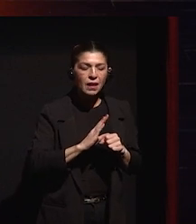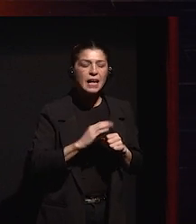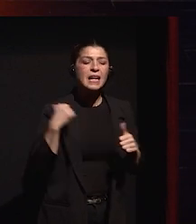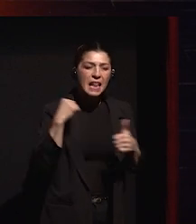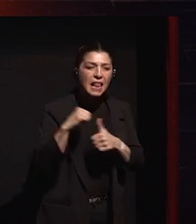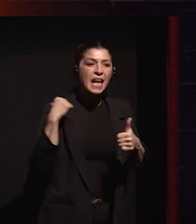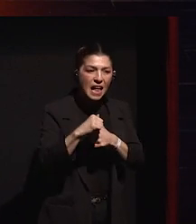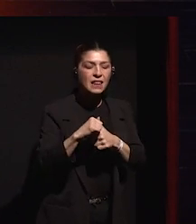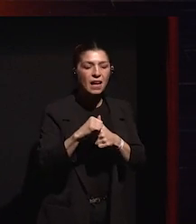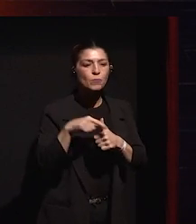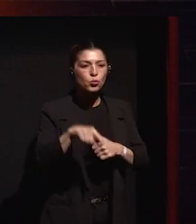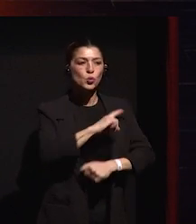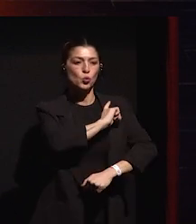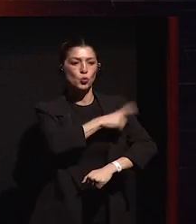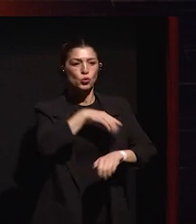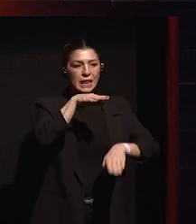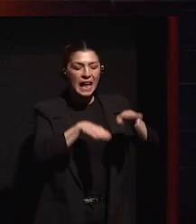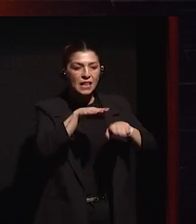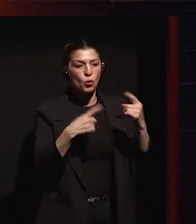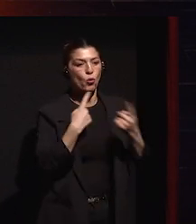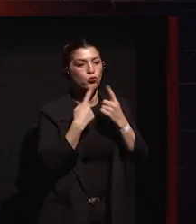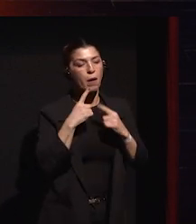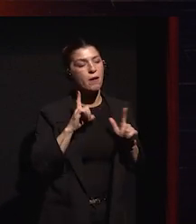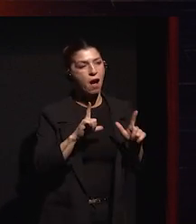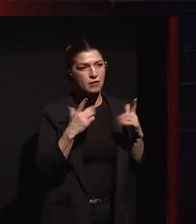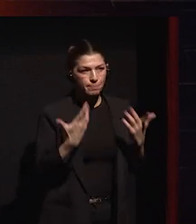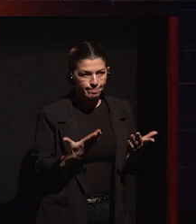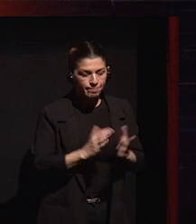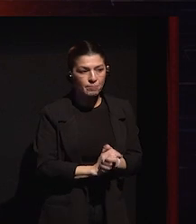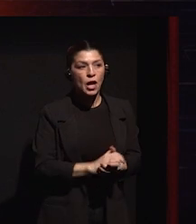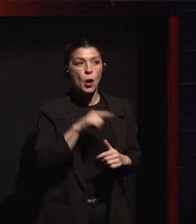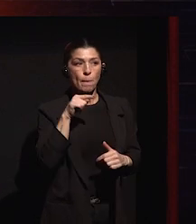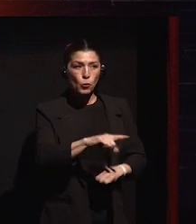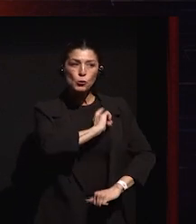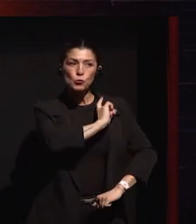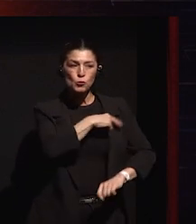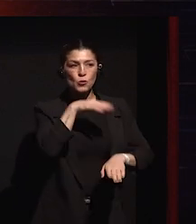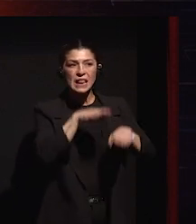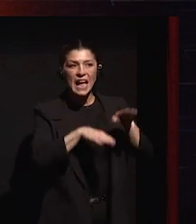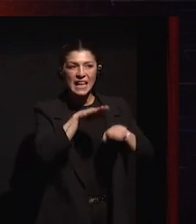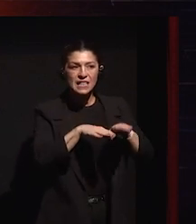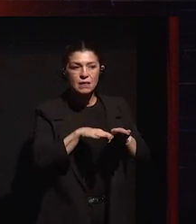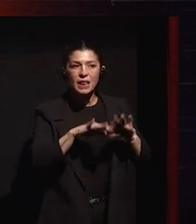and all the implications of the power imbalance for everyone. So it's peculiar